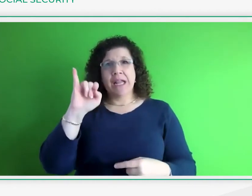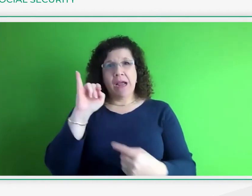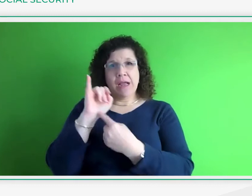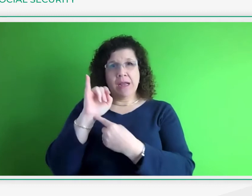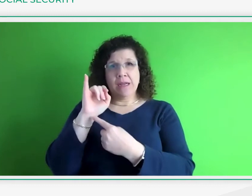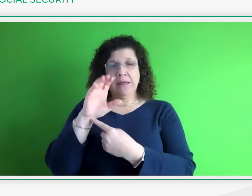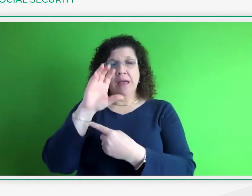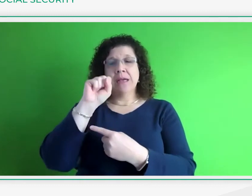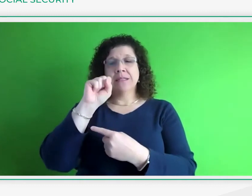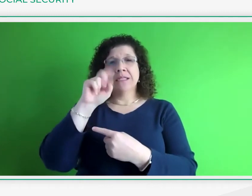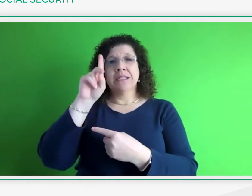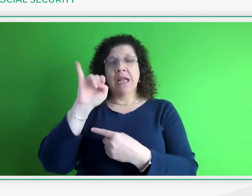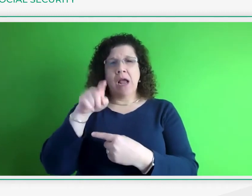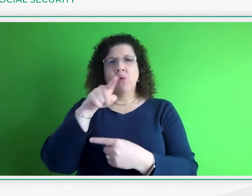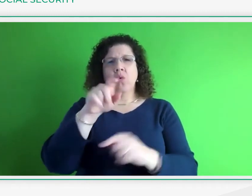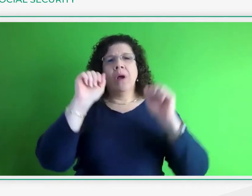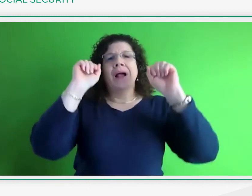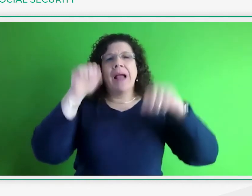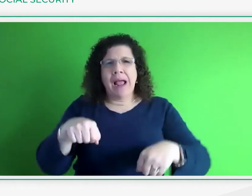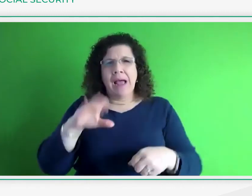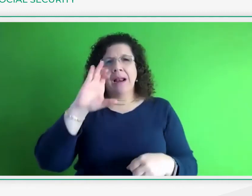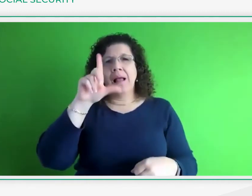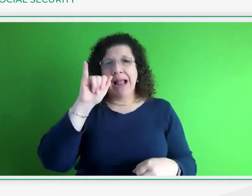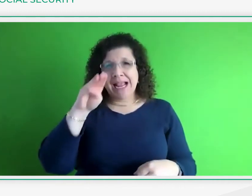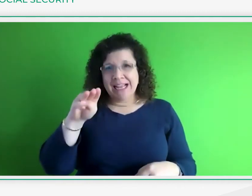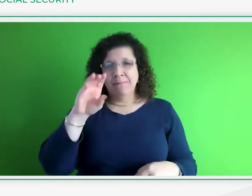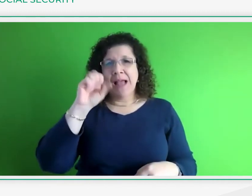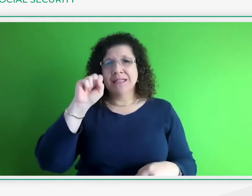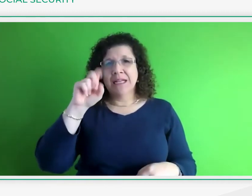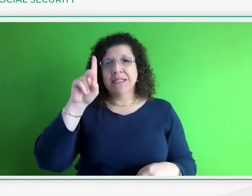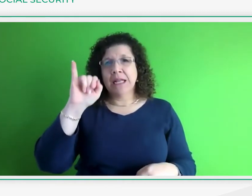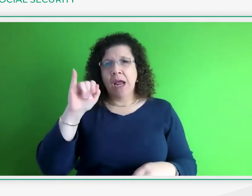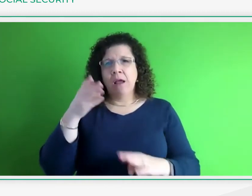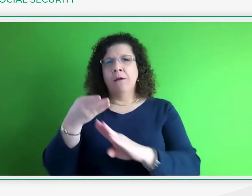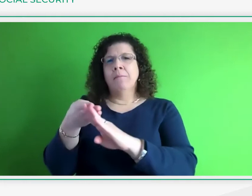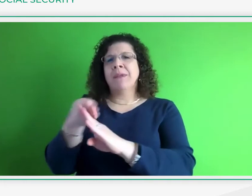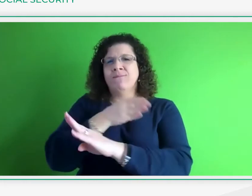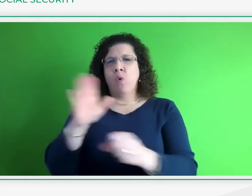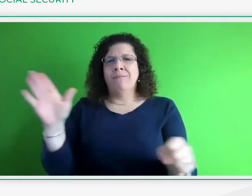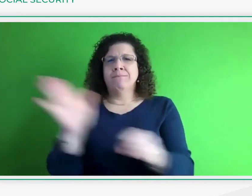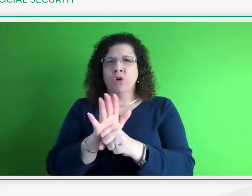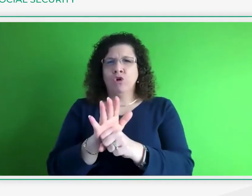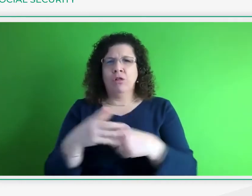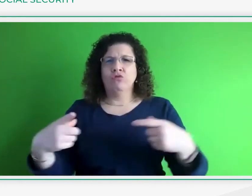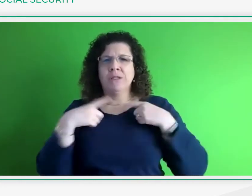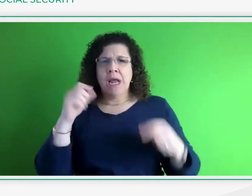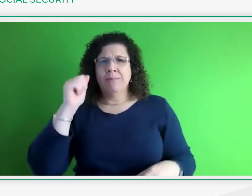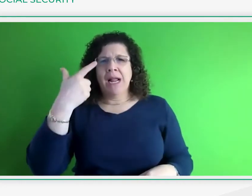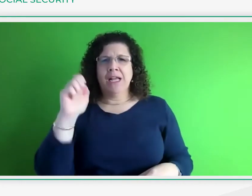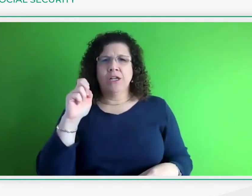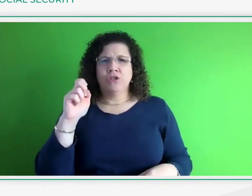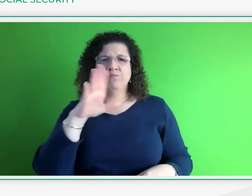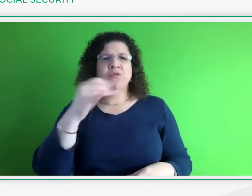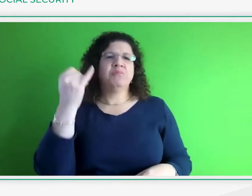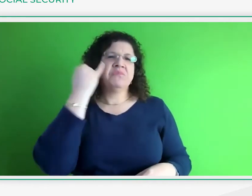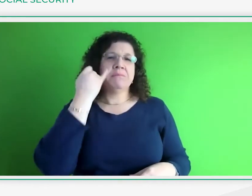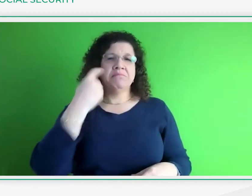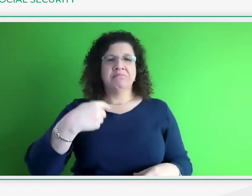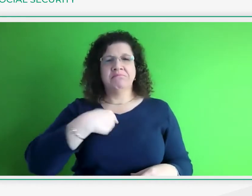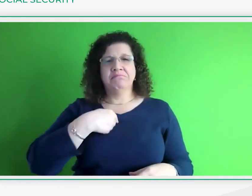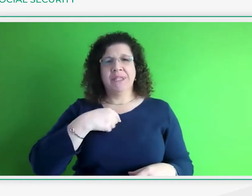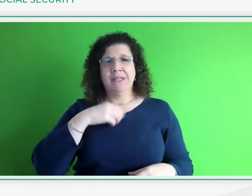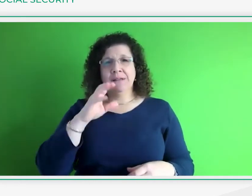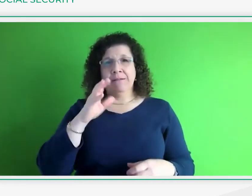As far as as SSDI goes, that's the common compensation until you hit full retirement